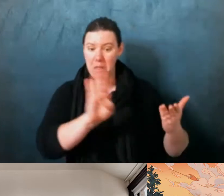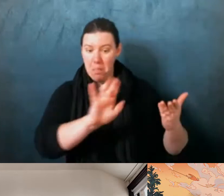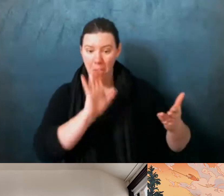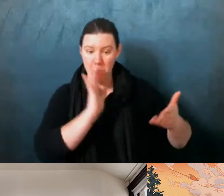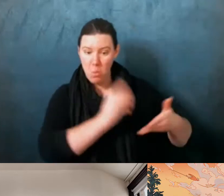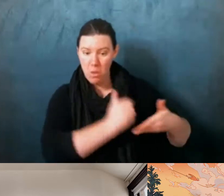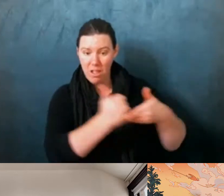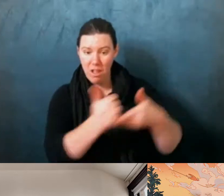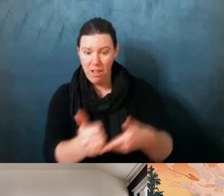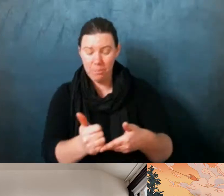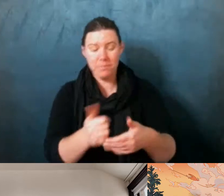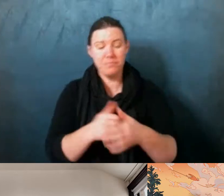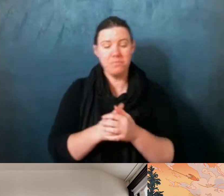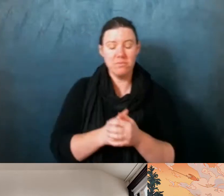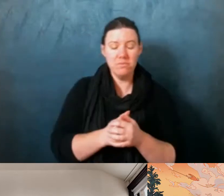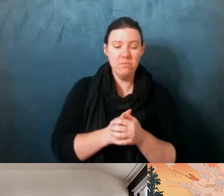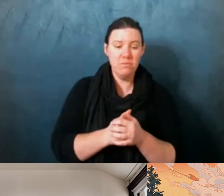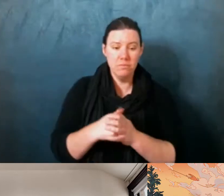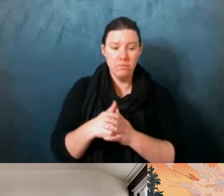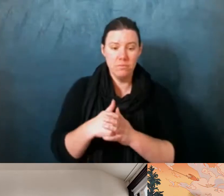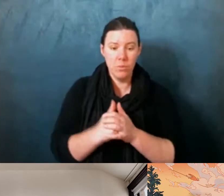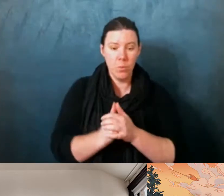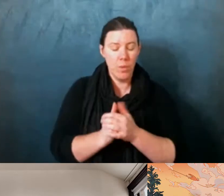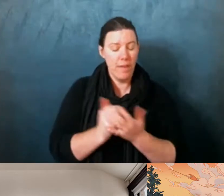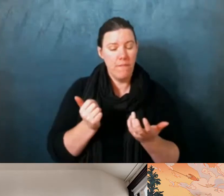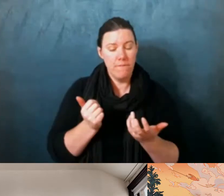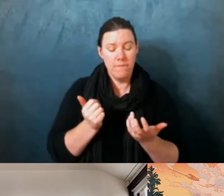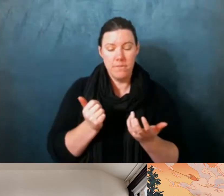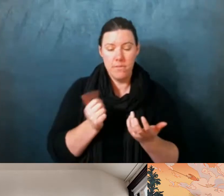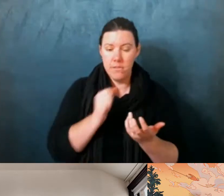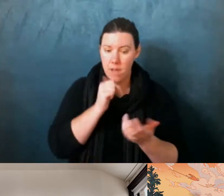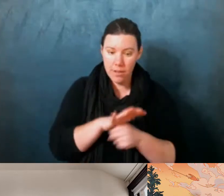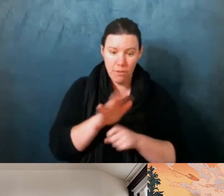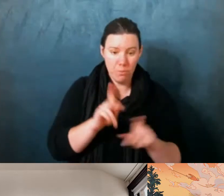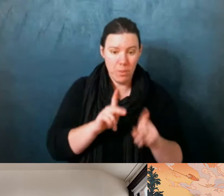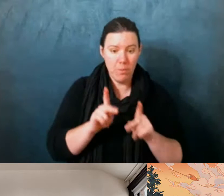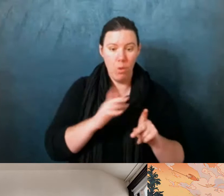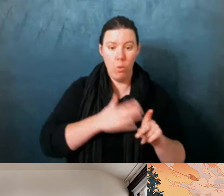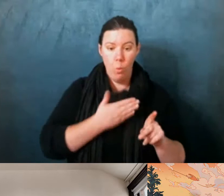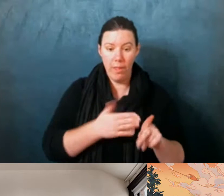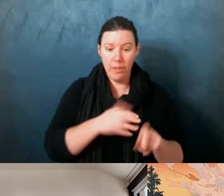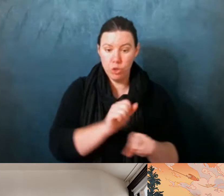We have very few people who will work with kids, and we are desperate for people knowledgeable in pediatrics